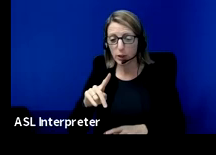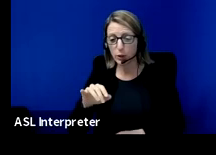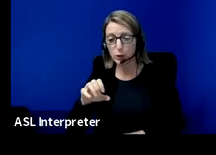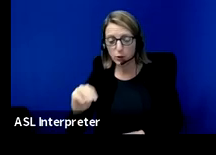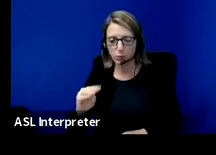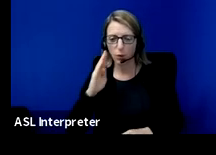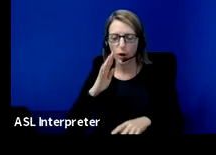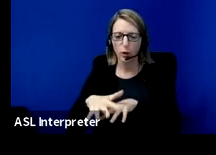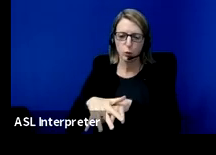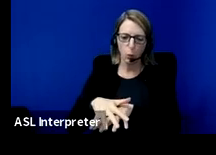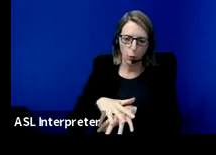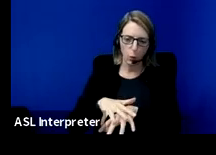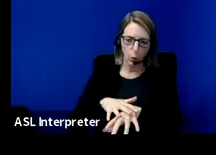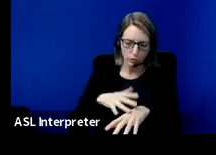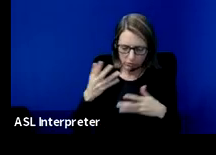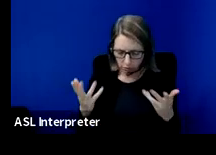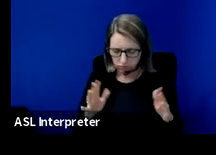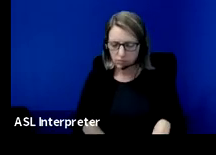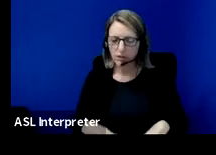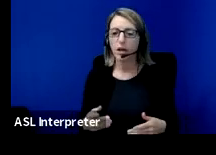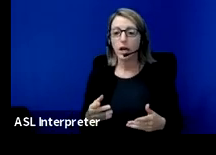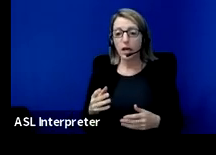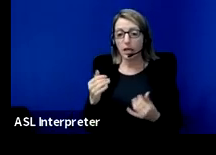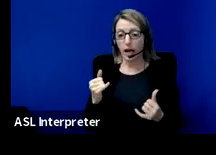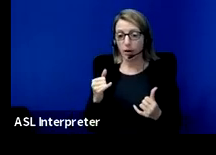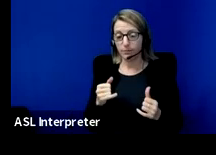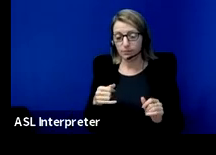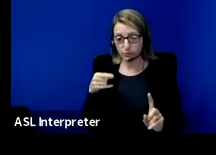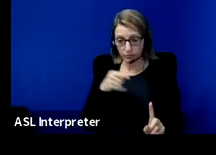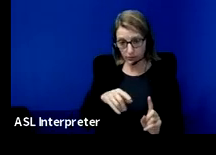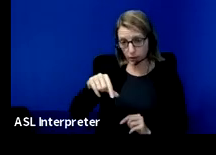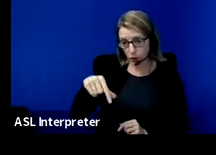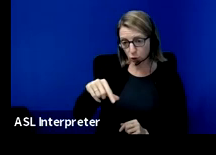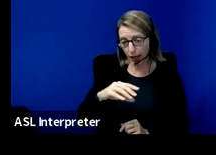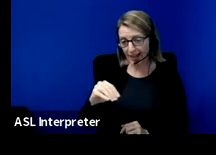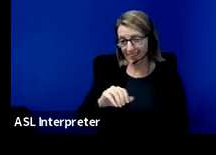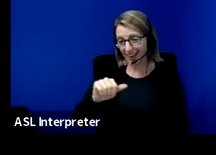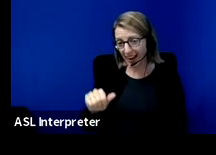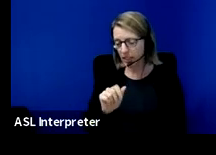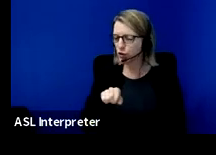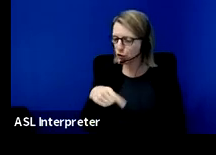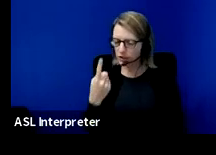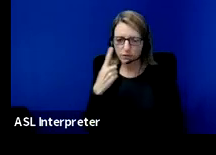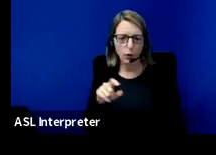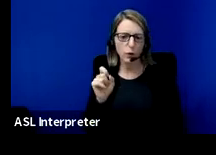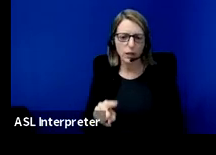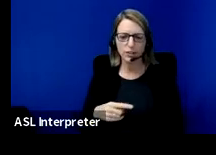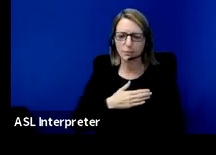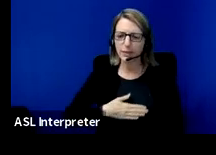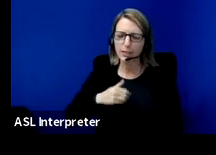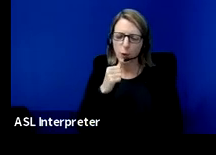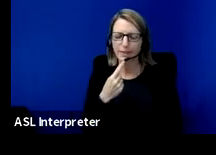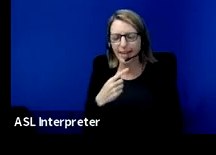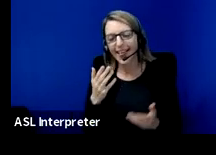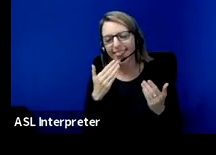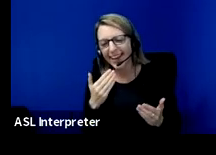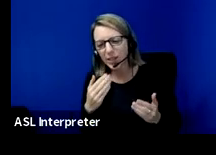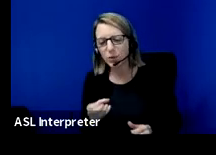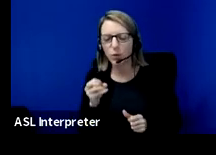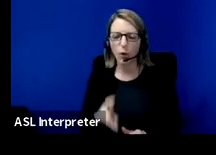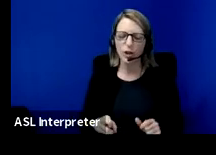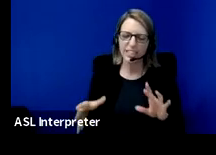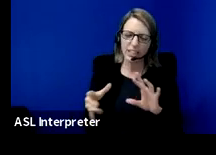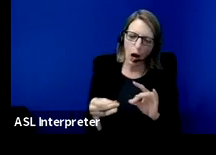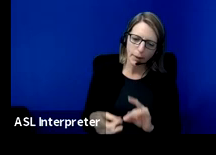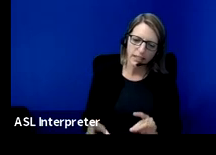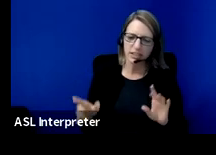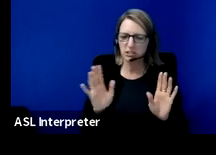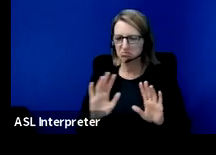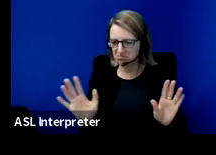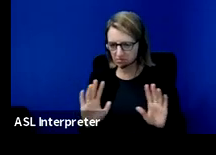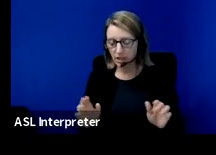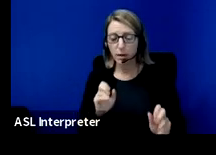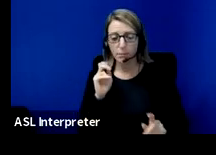ESD 112-- Kristina Wambold: We would like you to use the Q AMP. A for true questions and not as a replacement of chat. Please don't say thank you, or any of those other things because the people that are monitoring the chat.